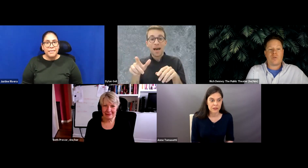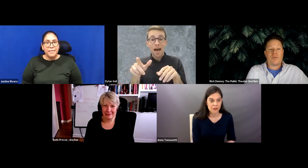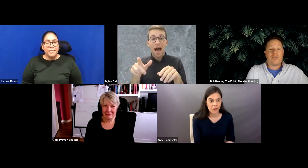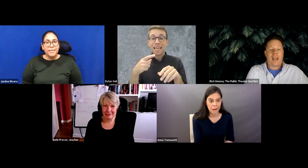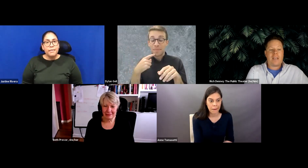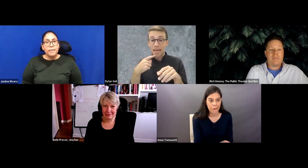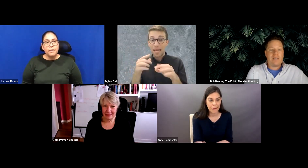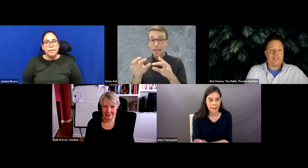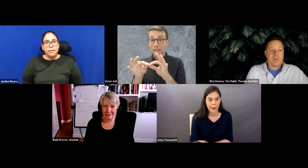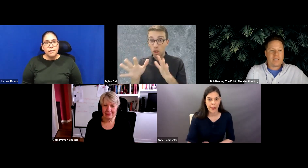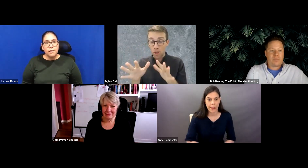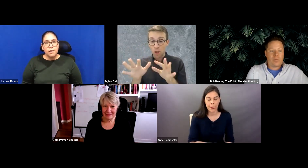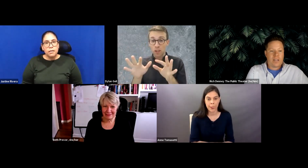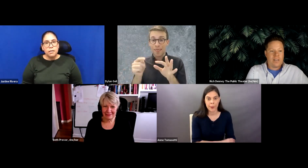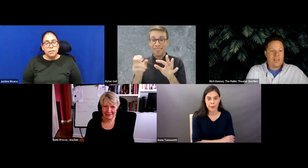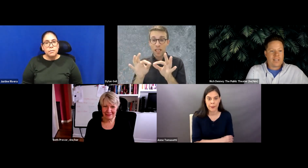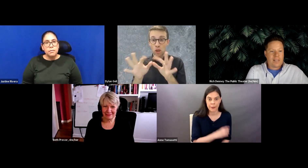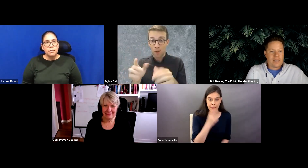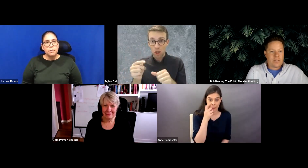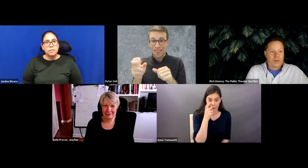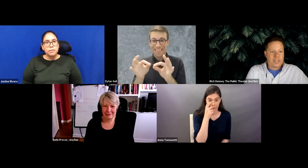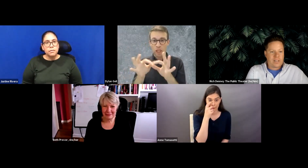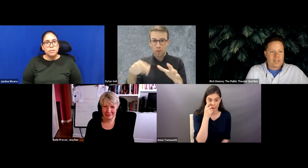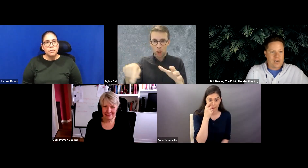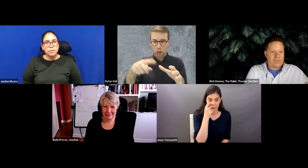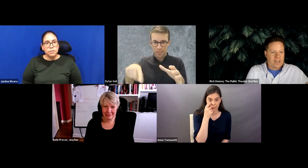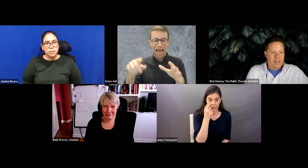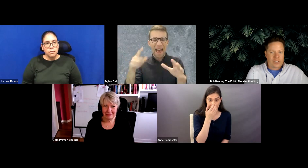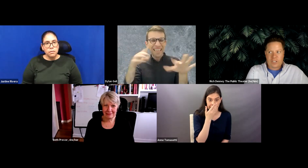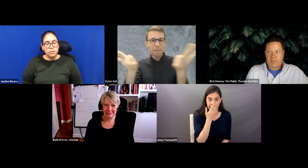just want to bring their names into the space real quick, because I think it's important to kind of acknowledge each of